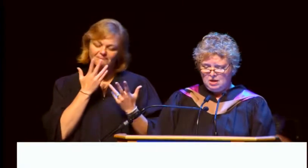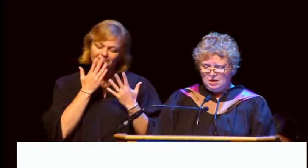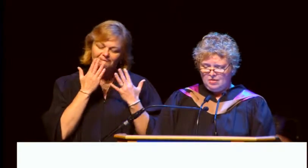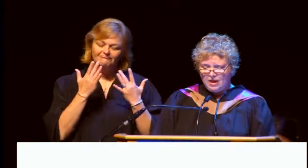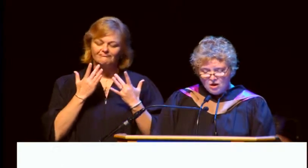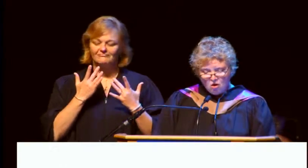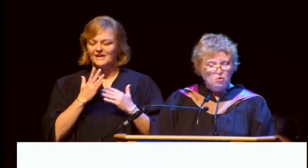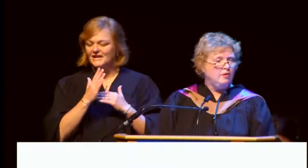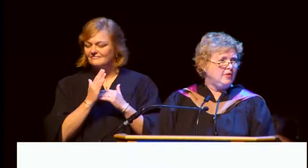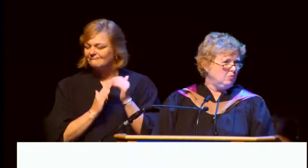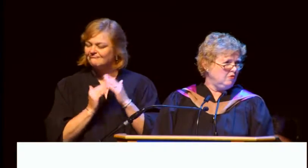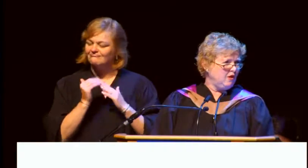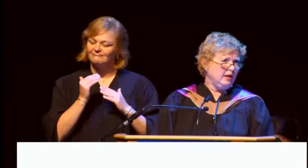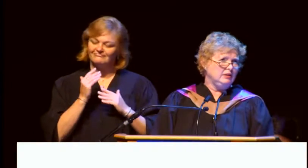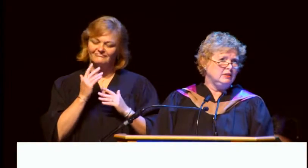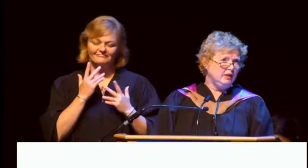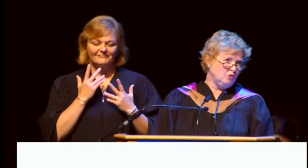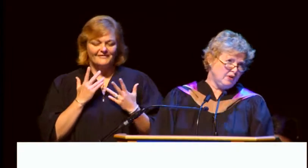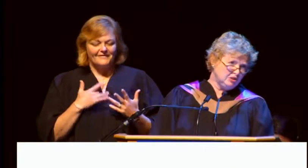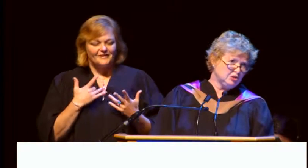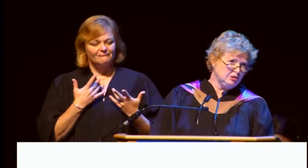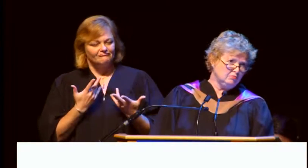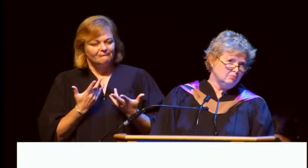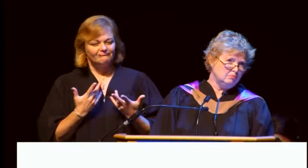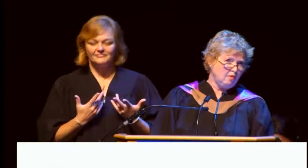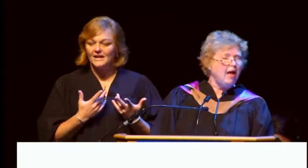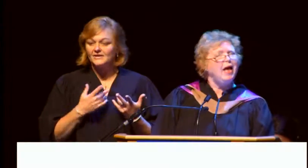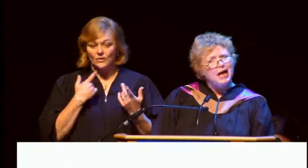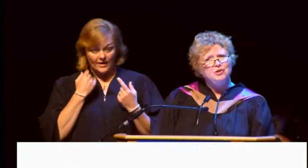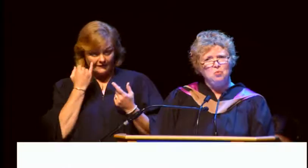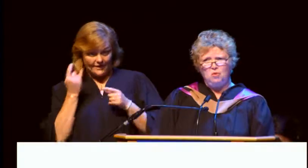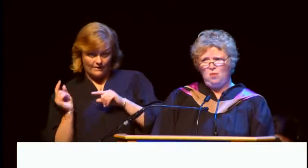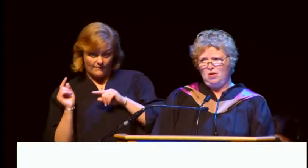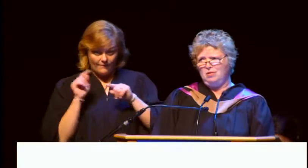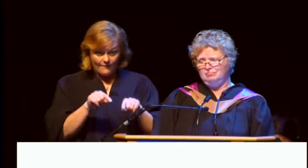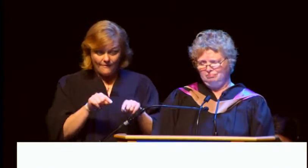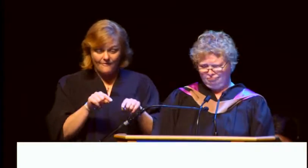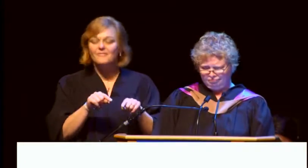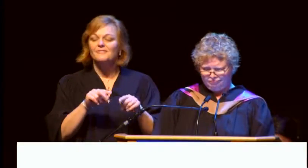THEY KNOW THAT THEY WILL FIND INNOVATION AND A WARM WELCOME.